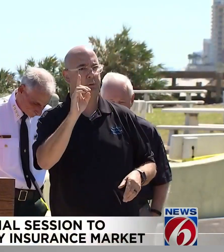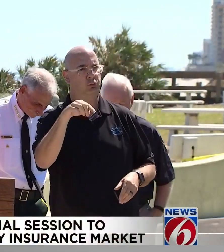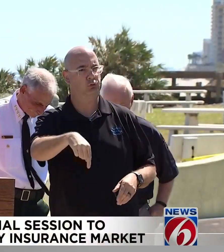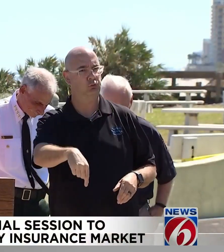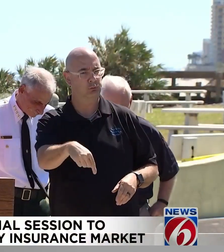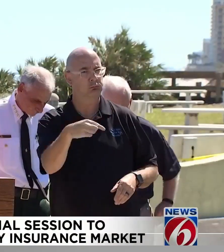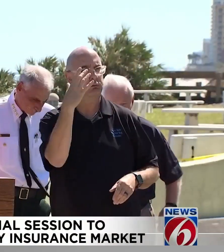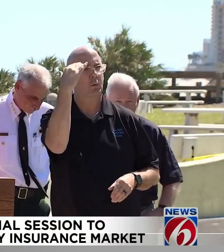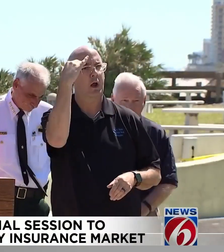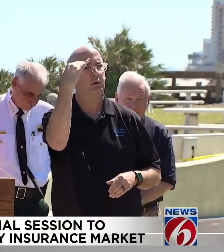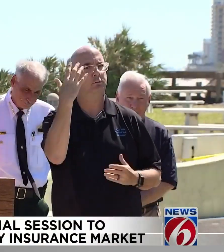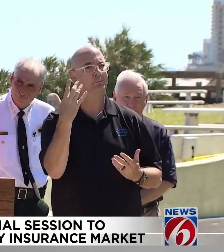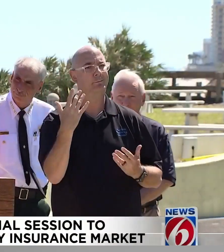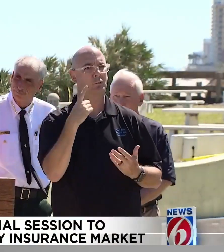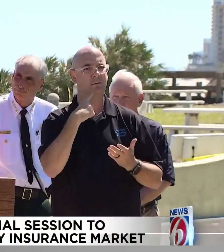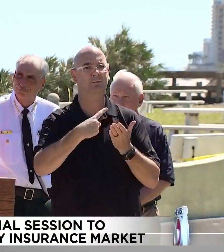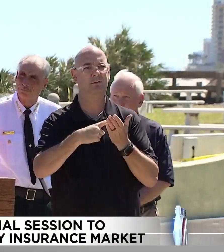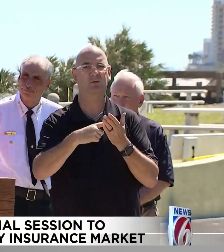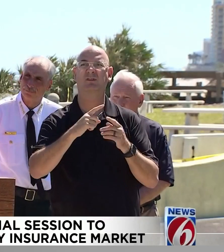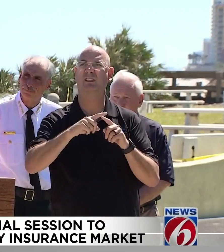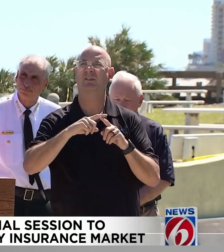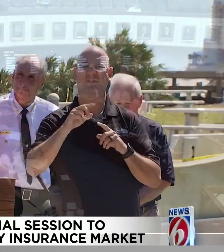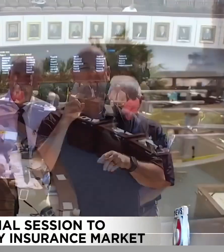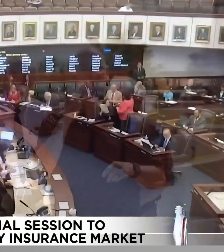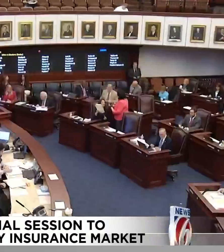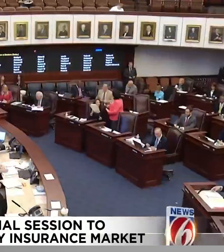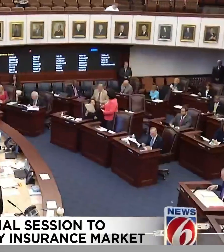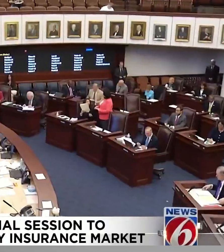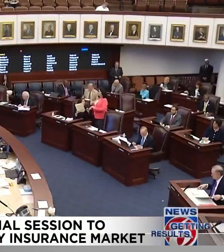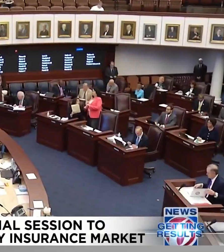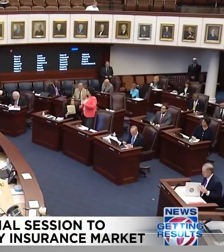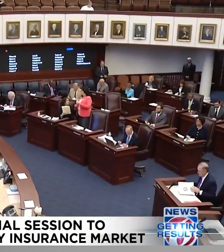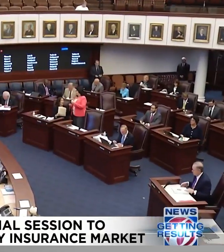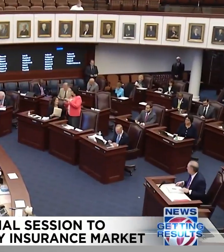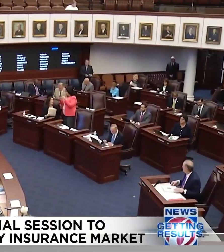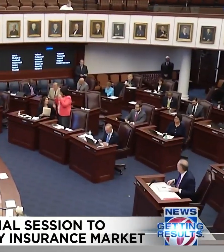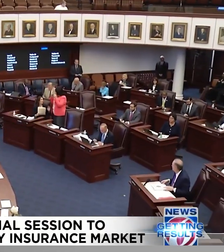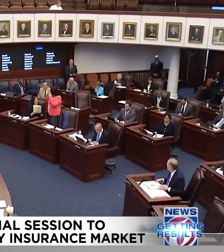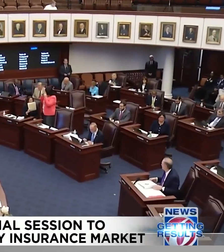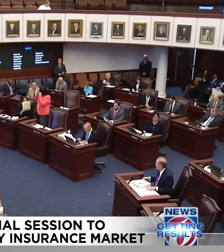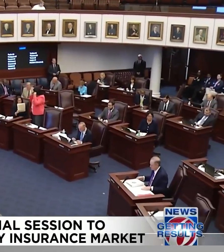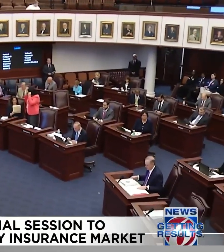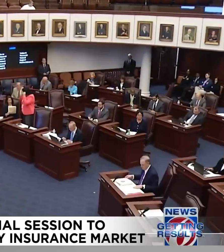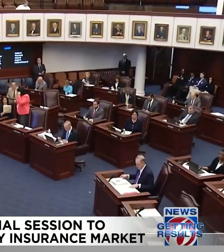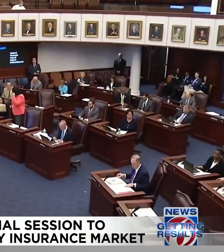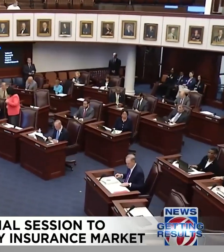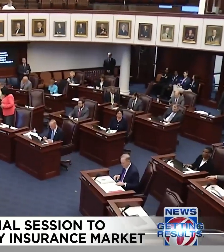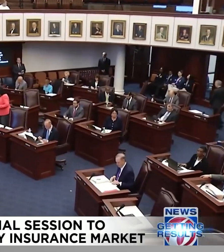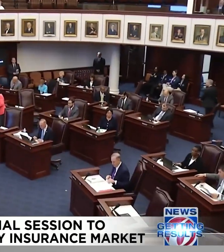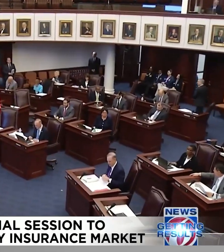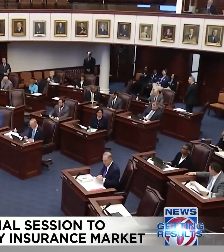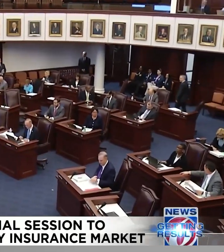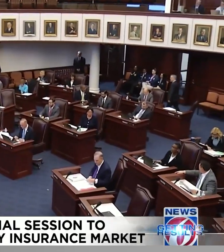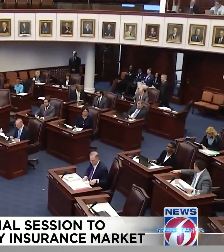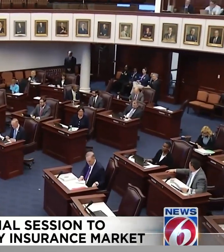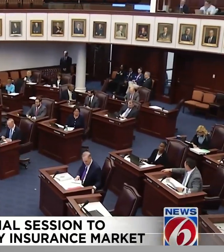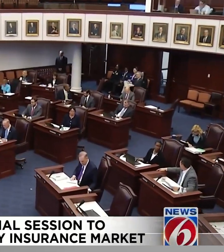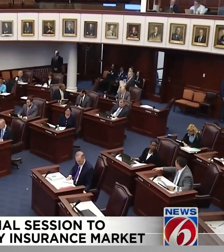STILL SOME STATE LAWMAKERS BELIEVE THEY NEED TO ACT QUICKLY TO PREVENT FURTHER